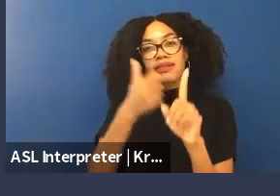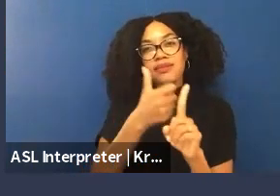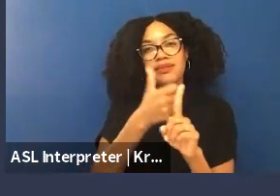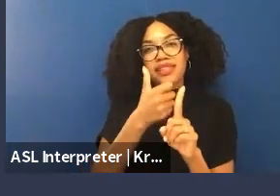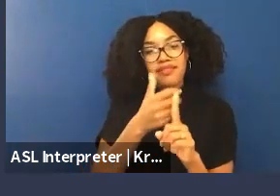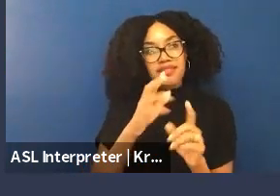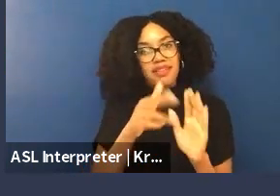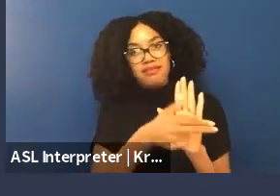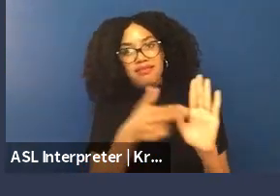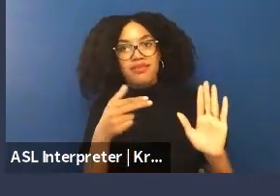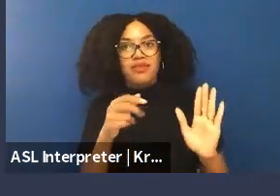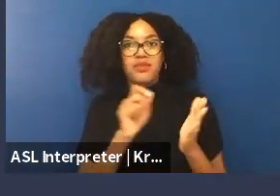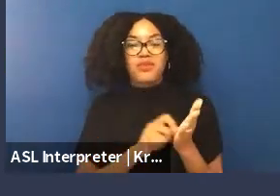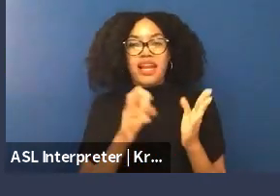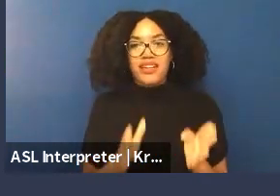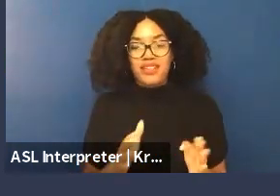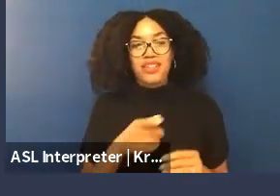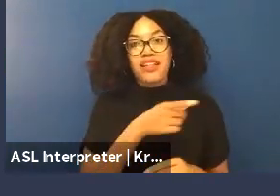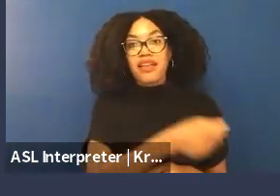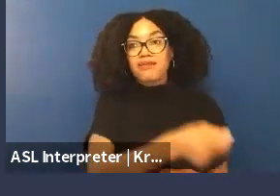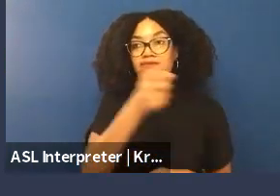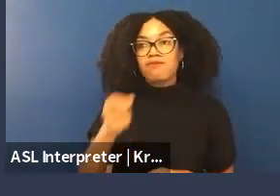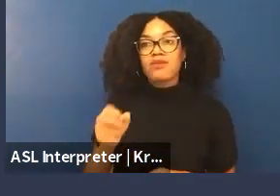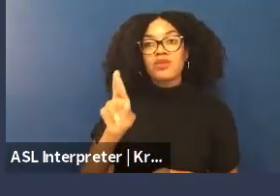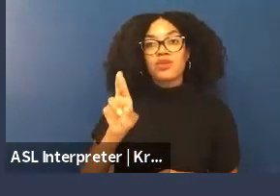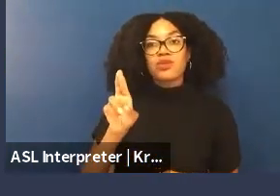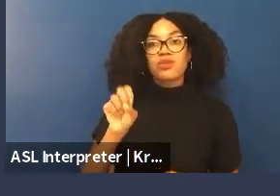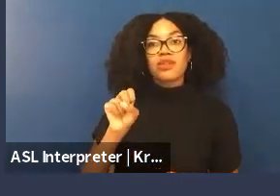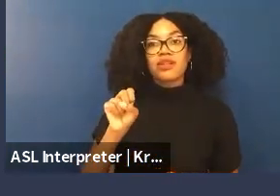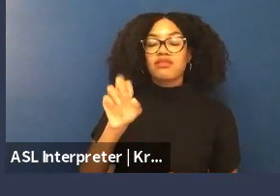that would bring them in and they would actually get to, aside from their own research, kind of